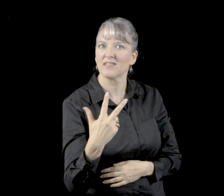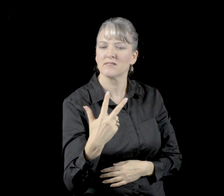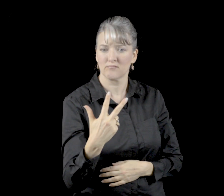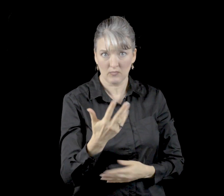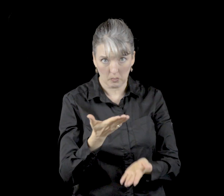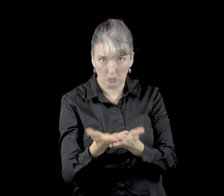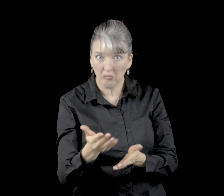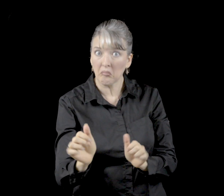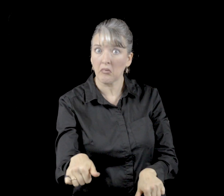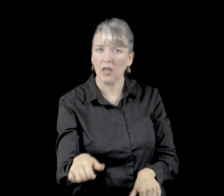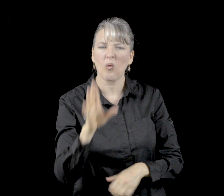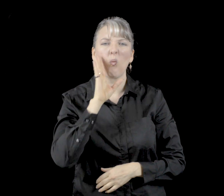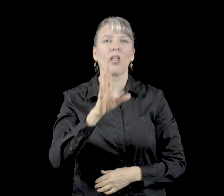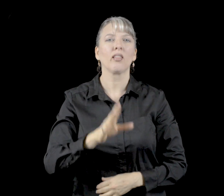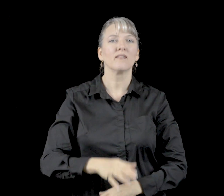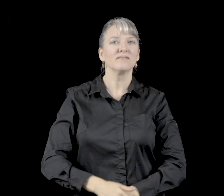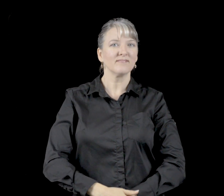Answer was 3! Need proof? Fine! Can do!